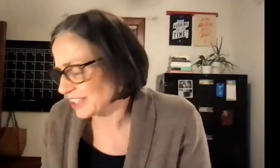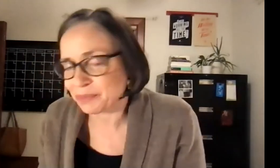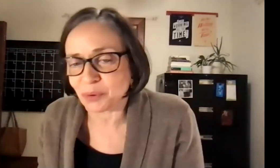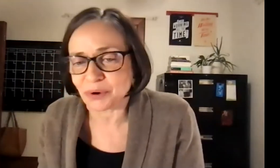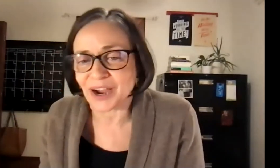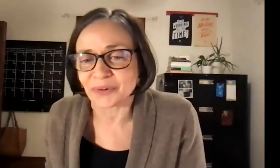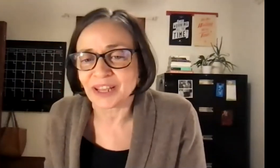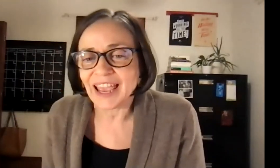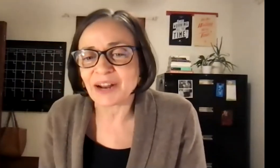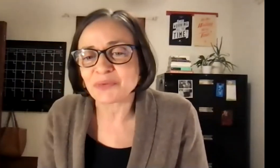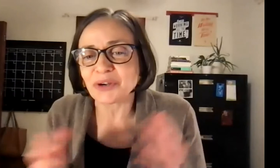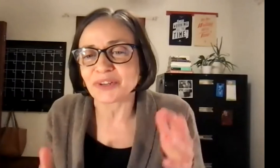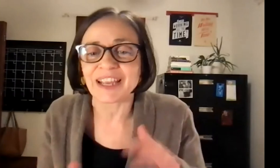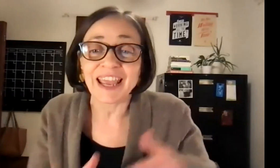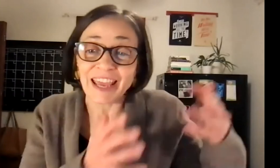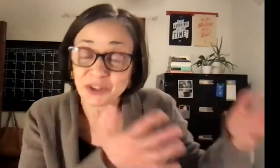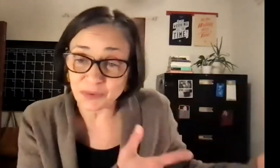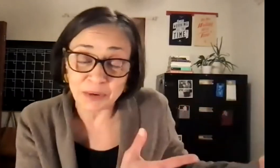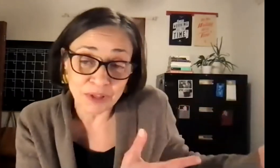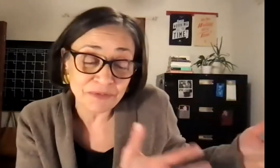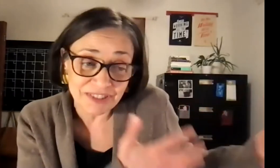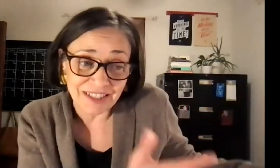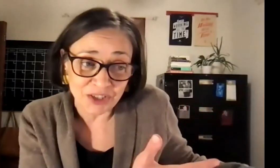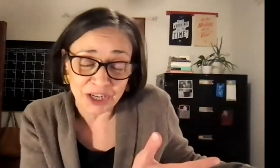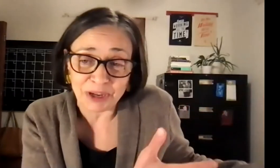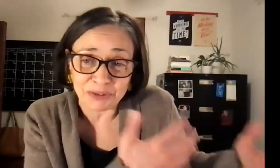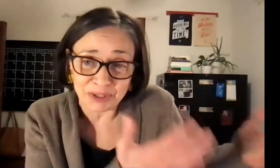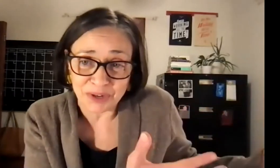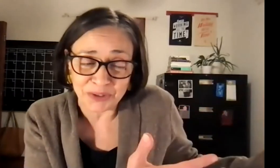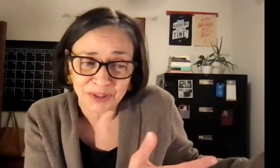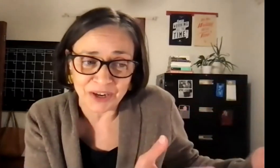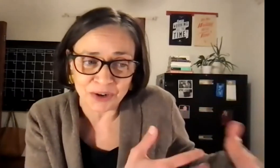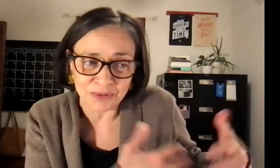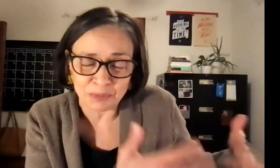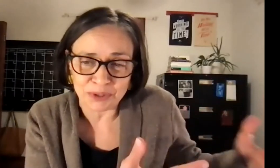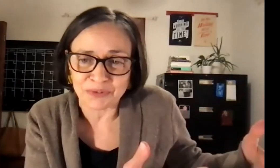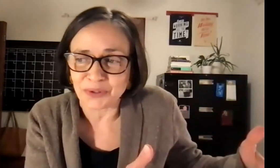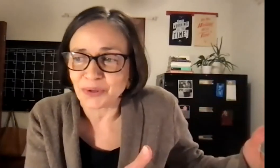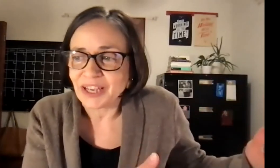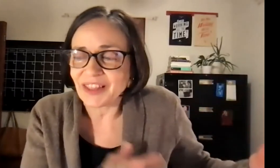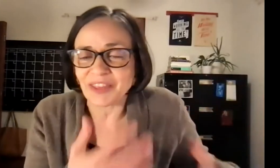I, I was wondering, I was being a little bit more utopian than I am now. And I mean, that